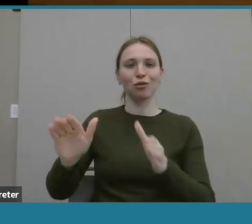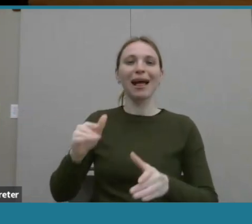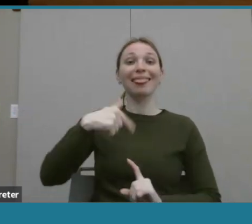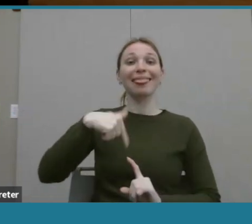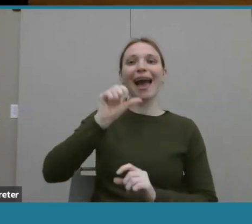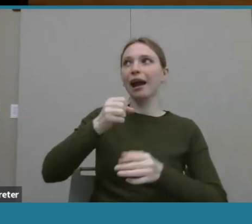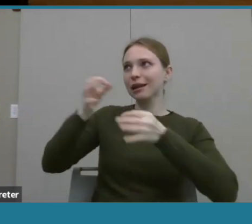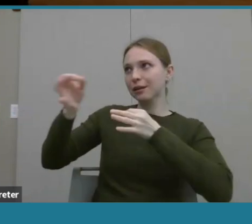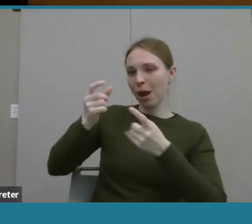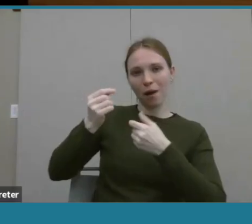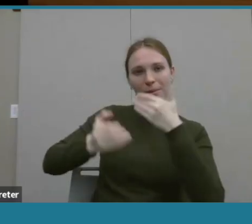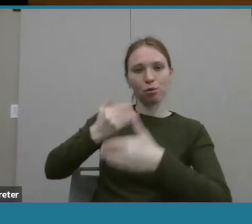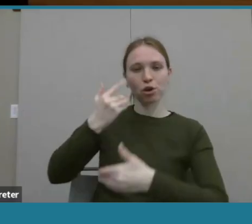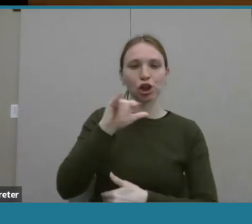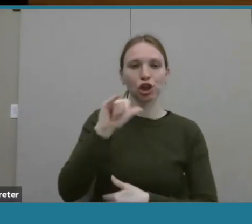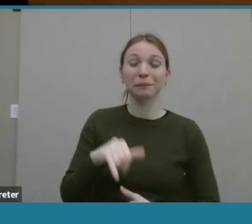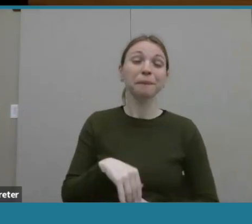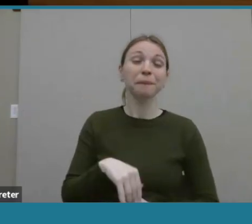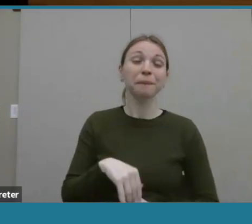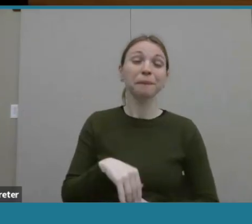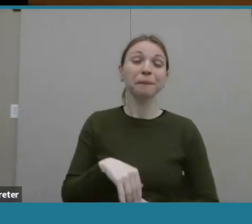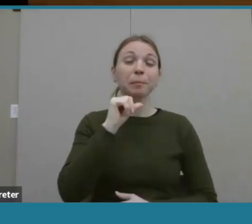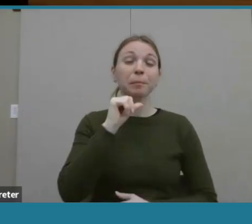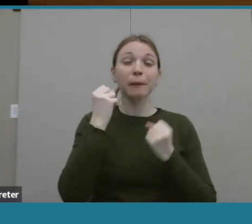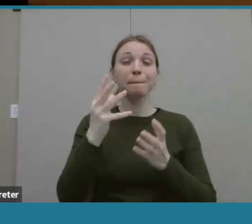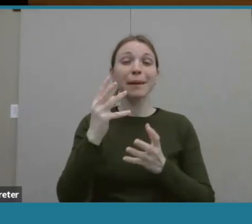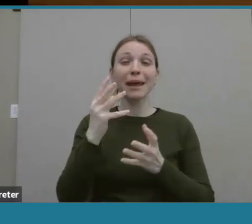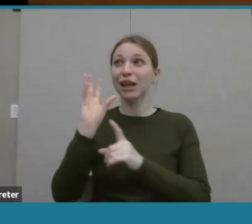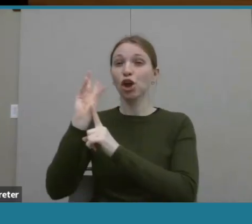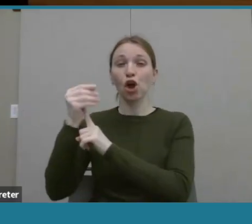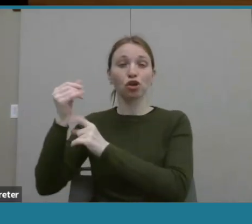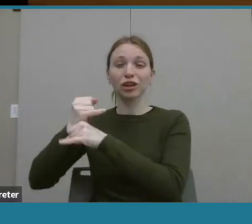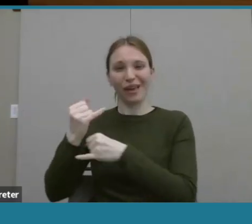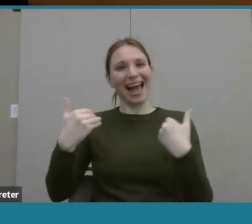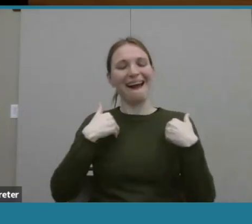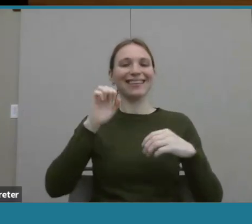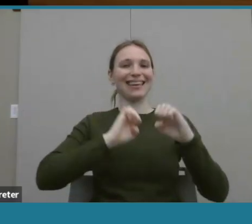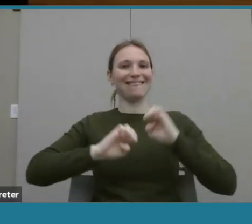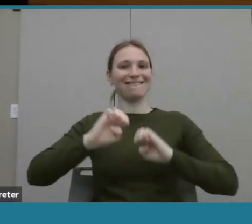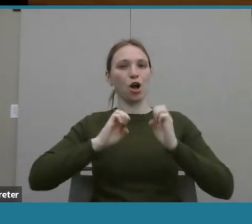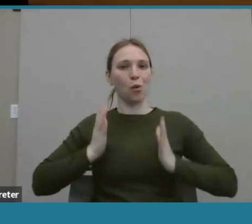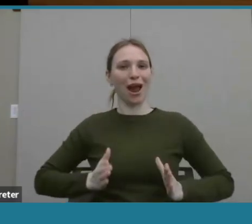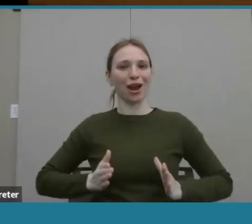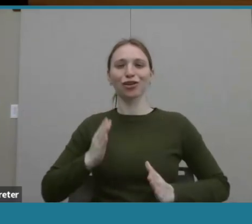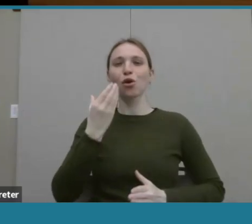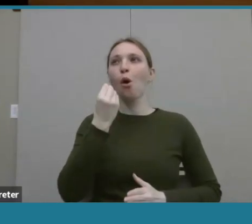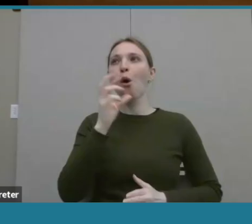Not a lot of cultural institutions have embedded evaluators or have a project that has that many evaluation hours built into it. Do it.